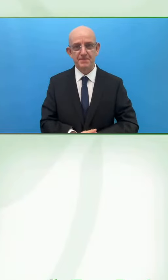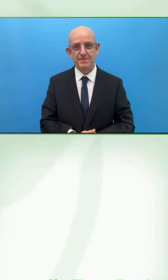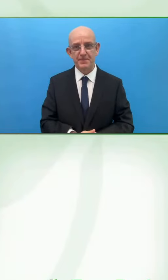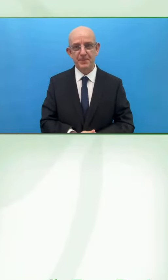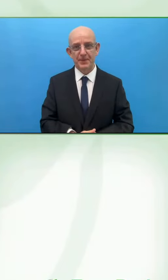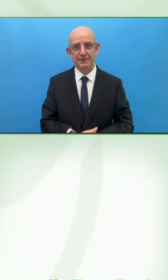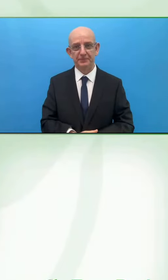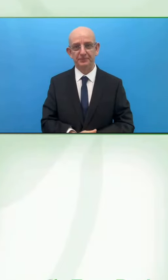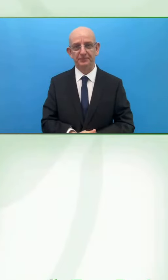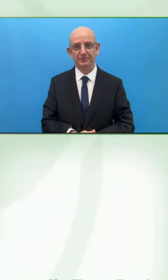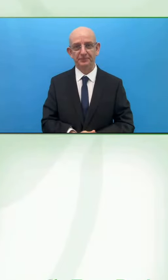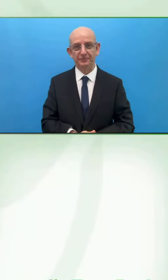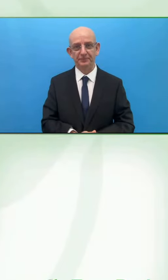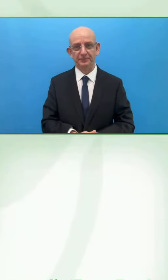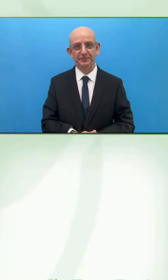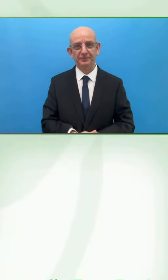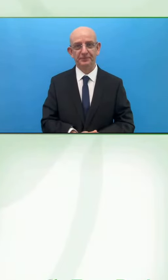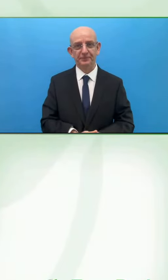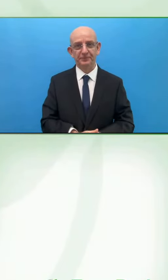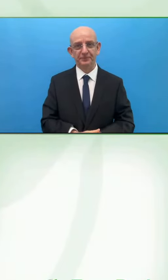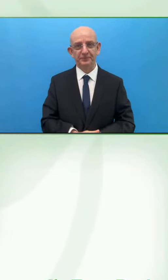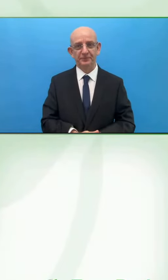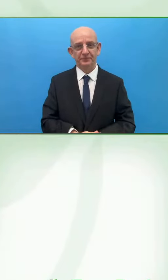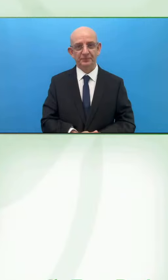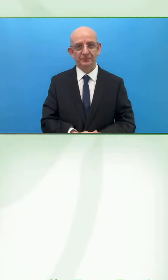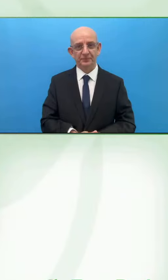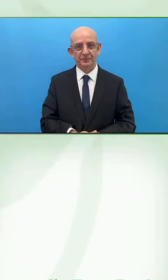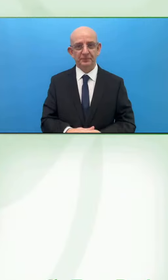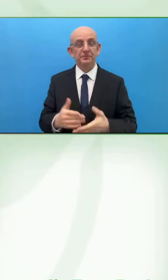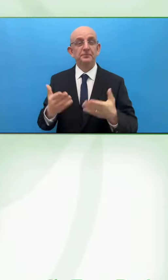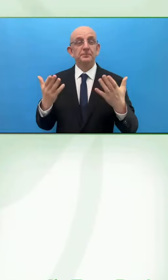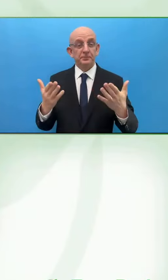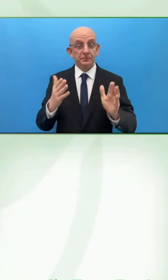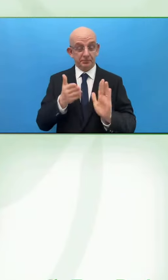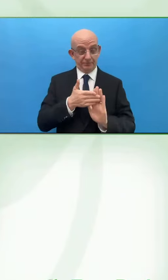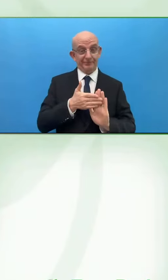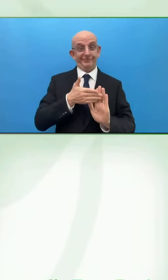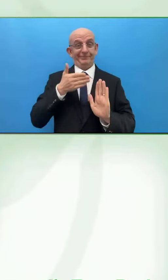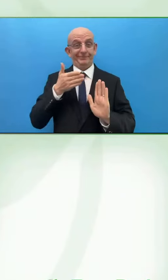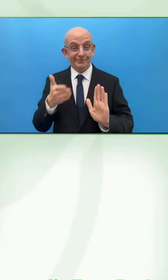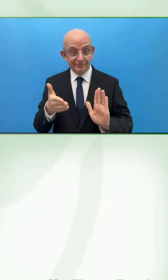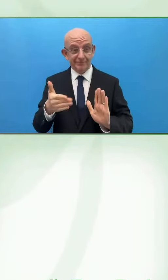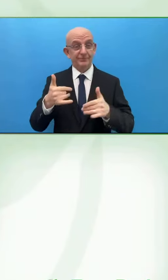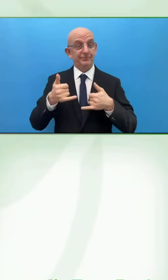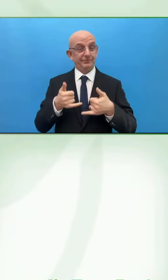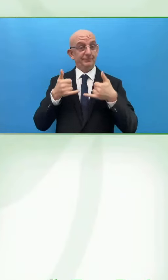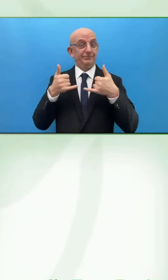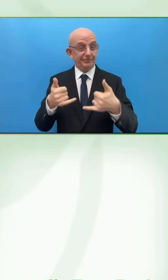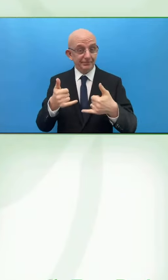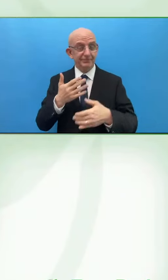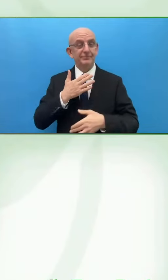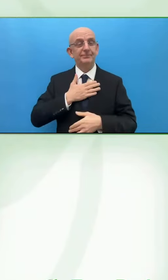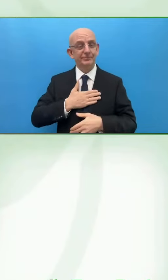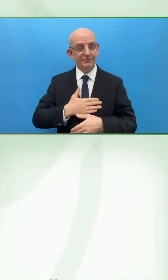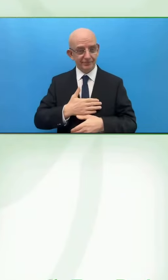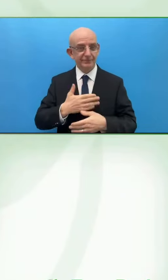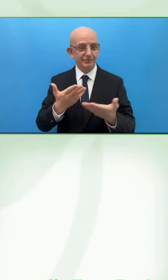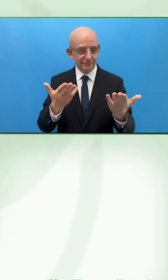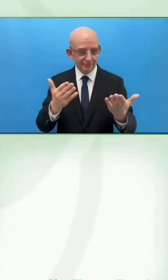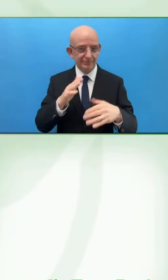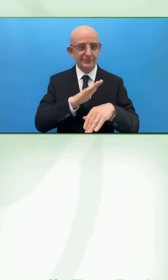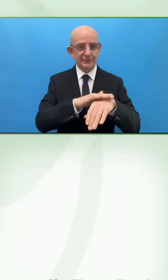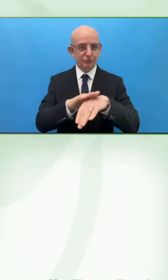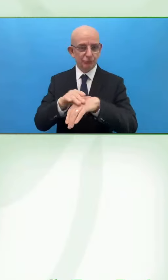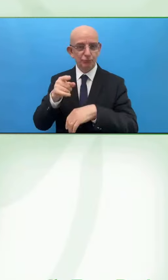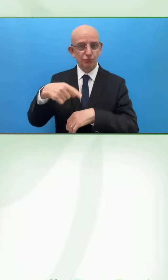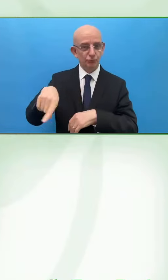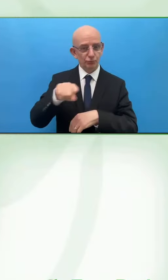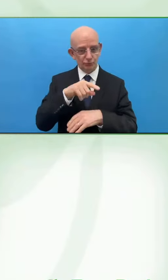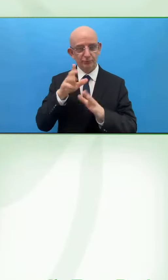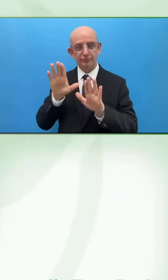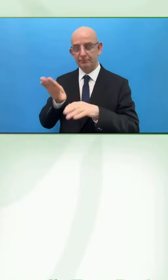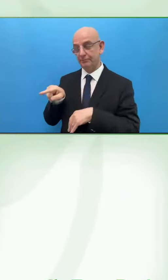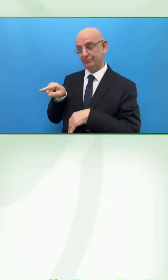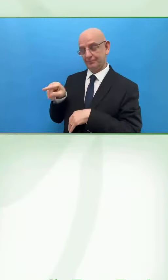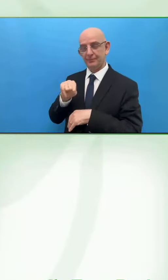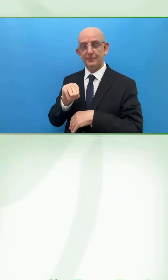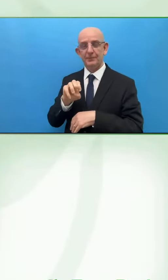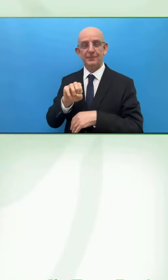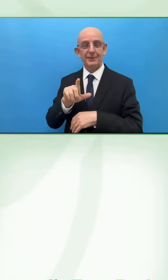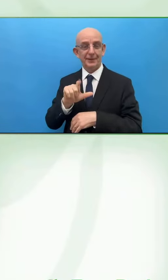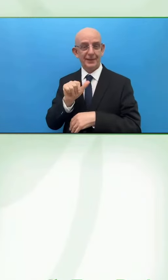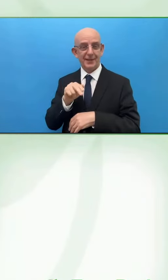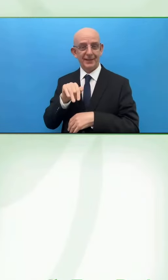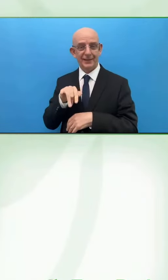Melanie, just for the audience, if you can see that since childhood the barriers that